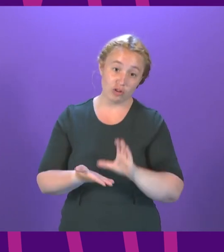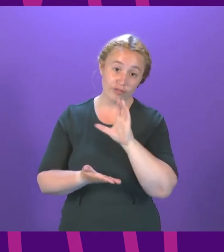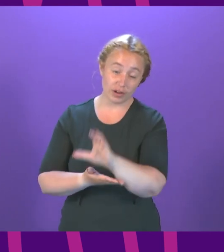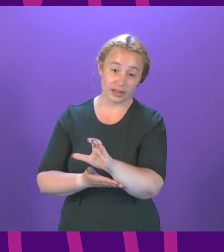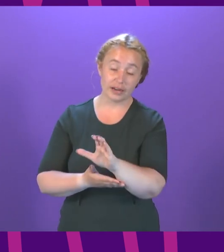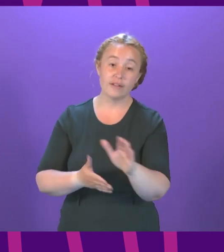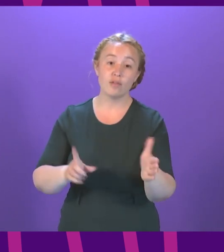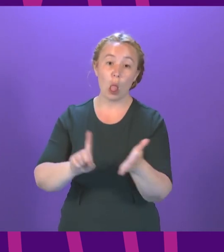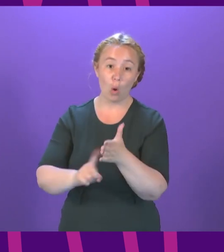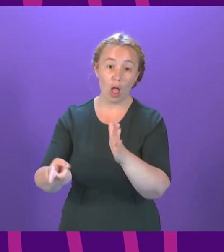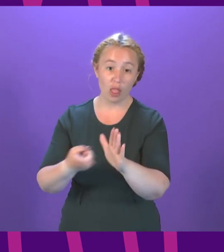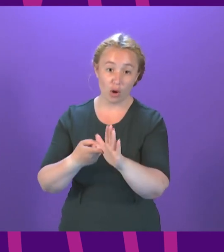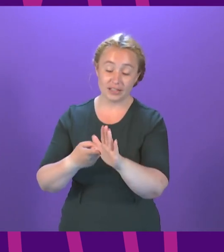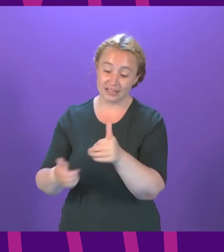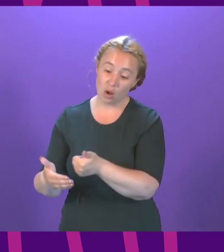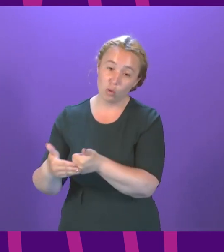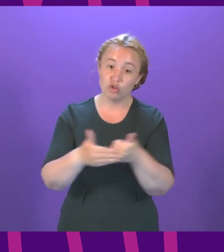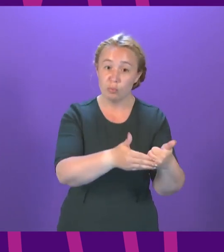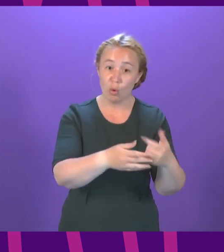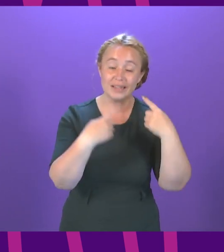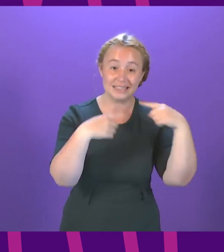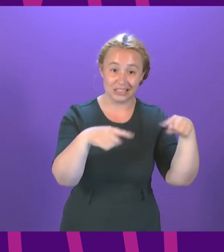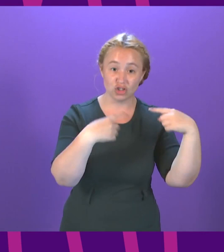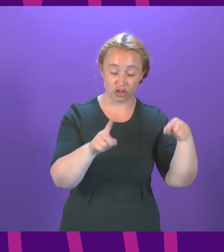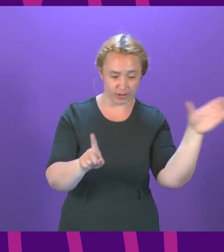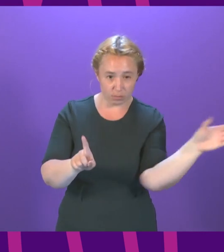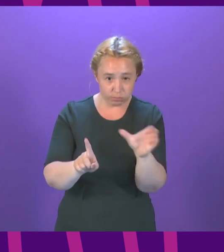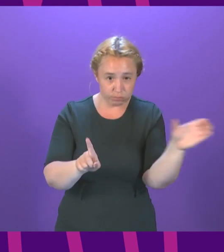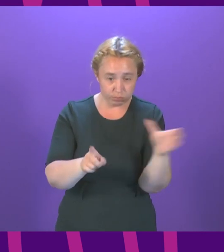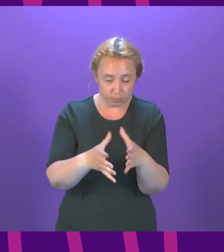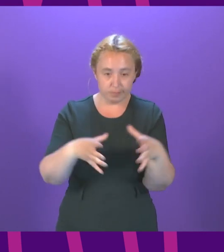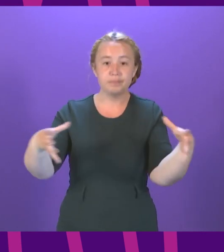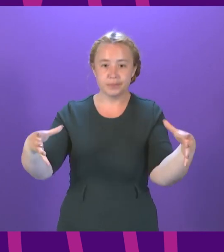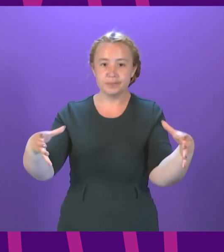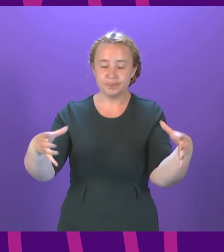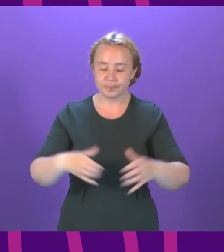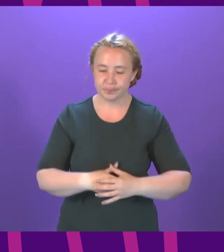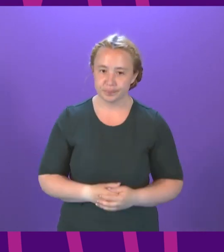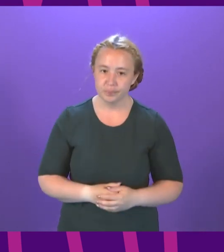supporting the employment of a significant number of additional teachers. We will continue to talk